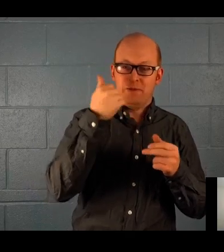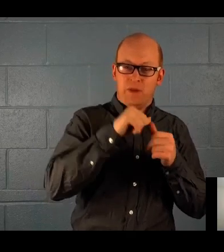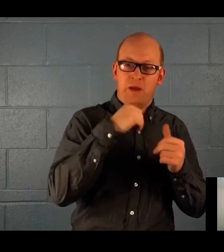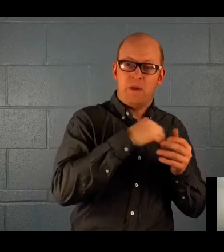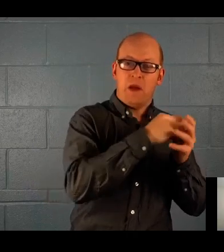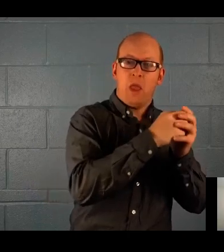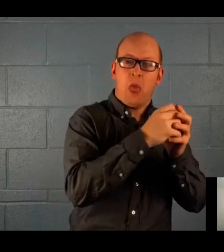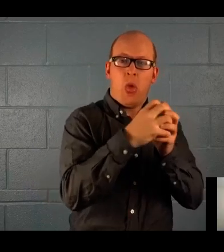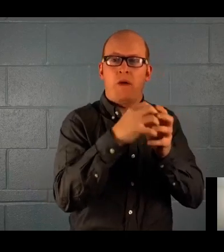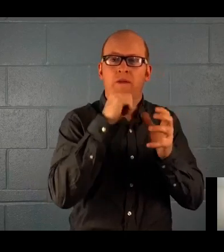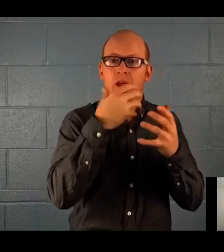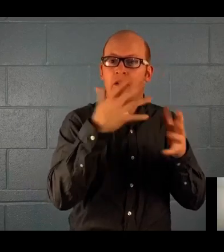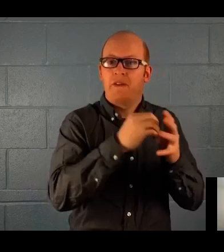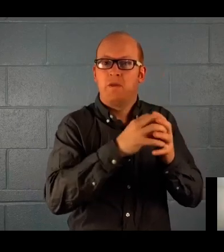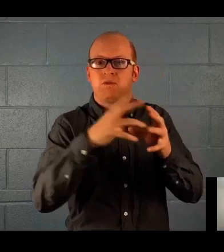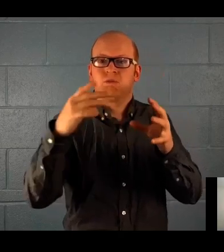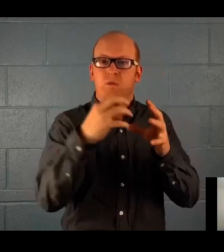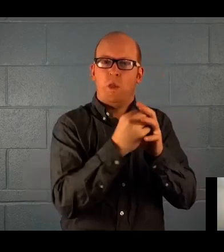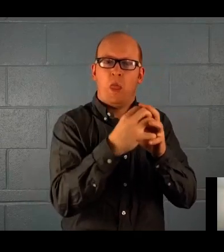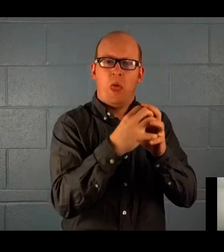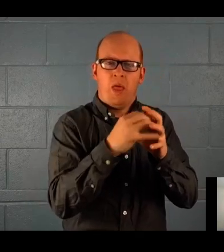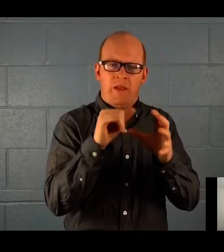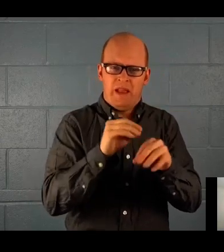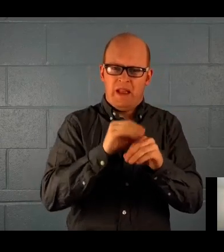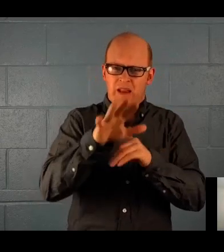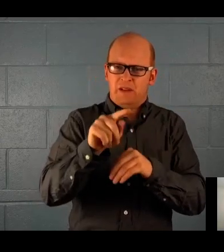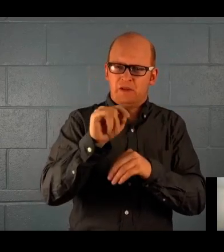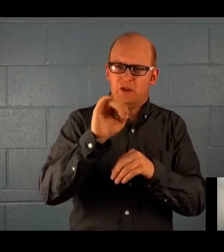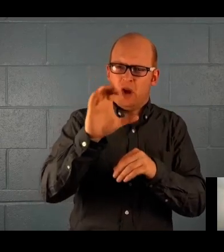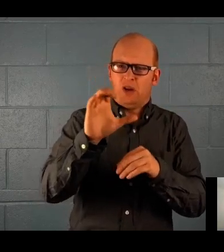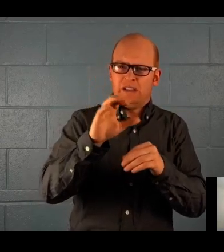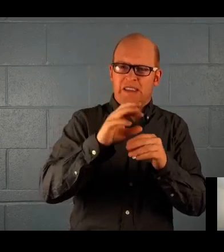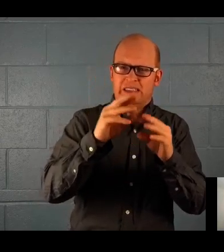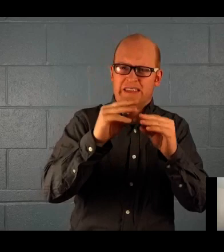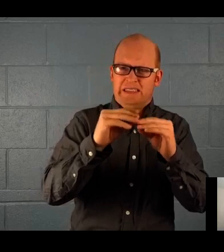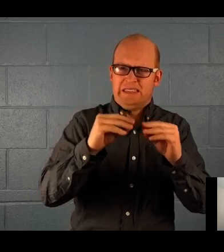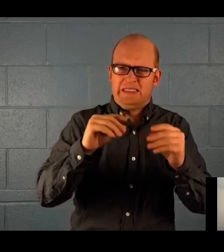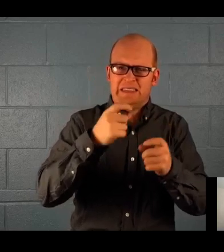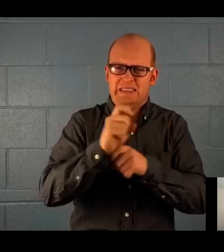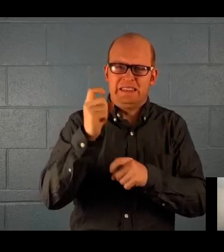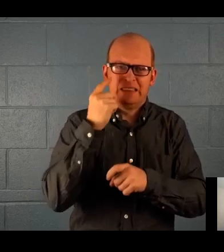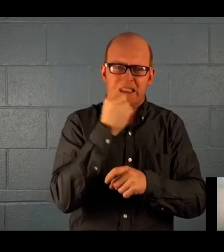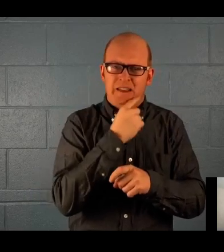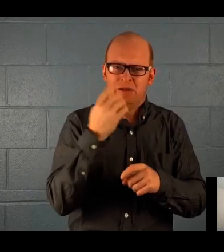So to our first question, why don't shaker 1 mice have a loss of retinal structure and function.